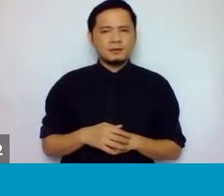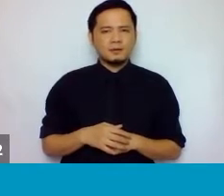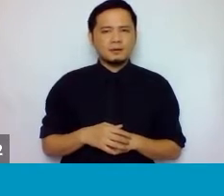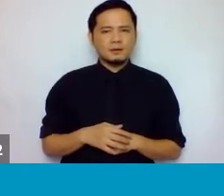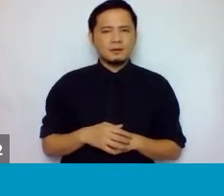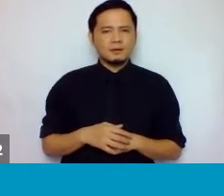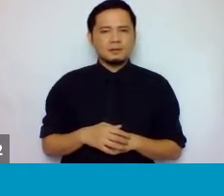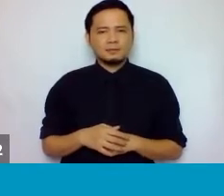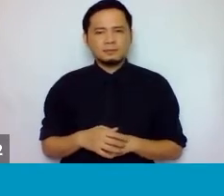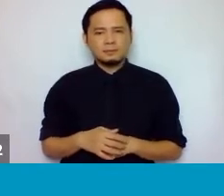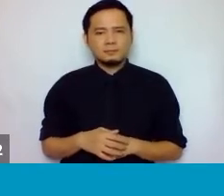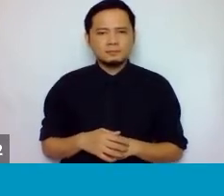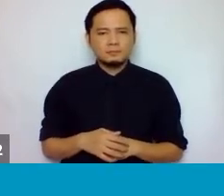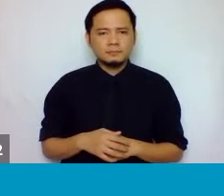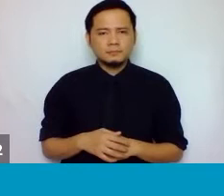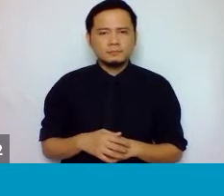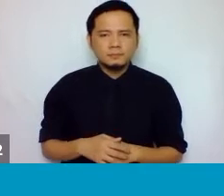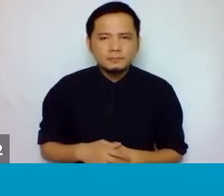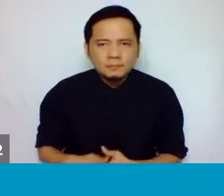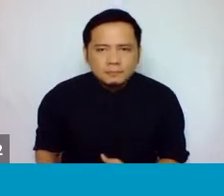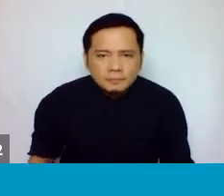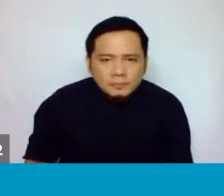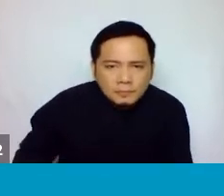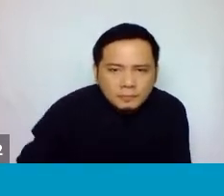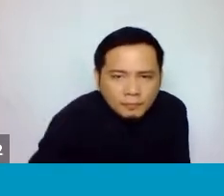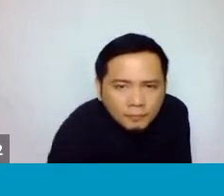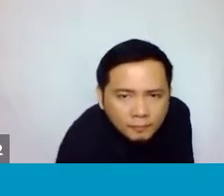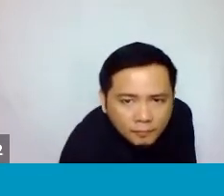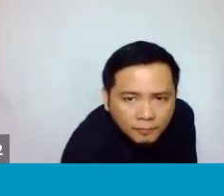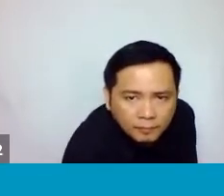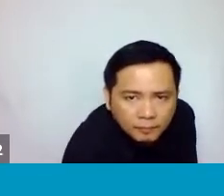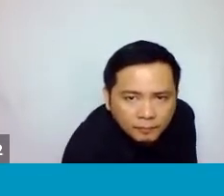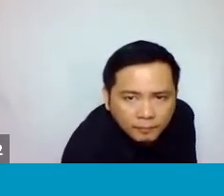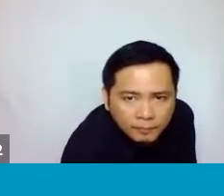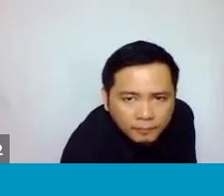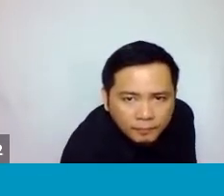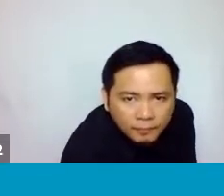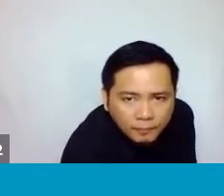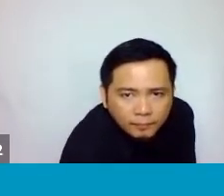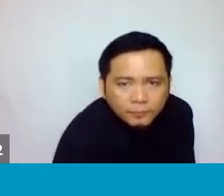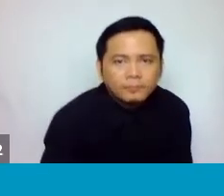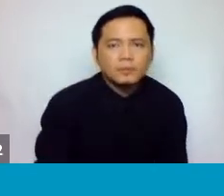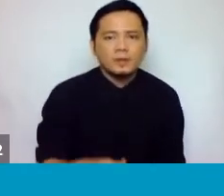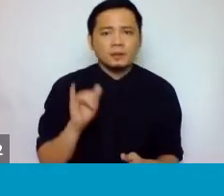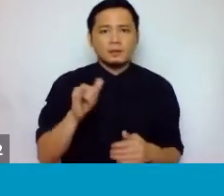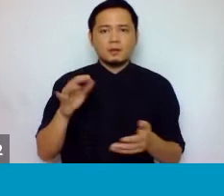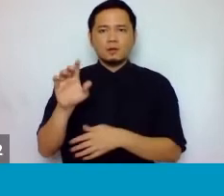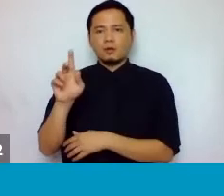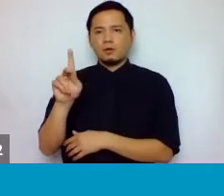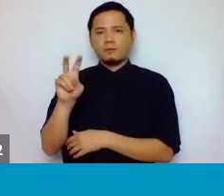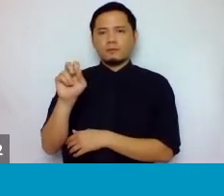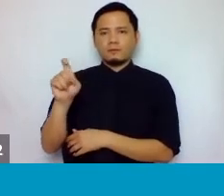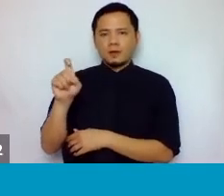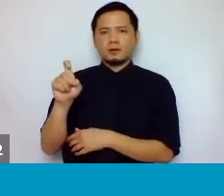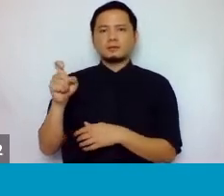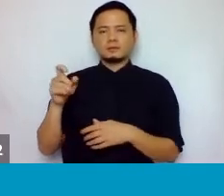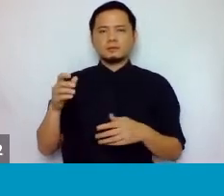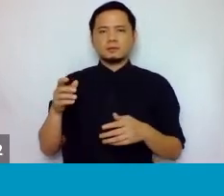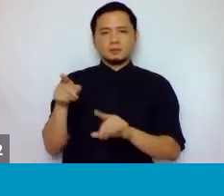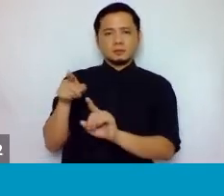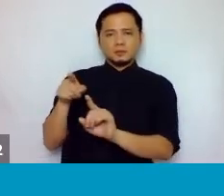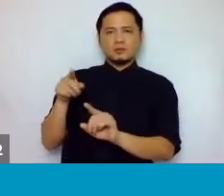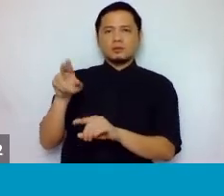So I was really proud that the vaccine I got came from the Covax Facility of the United Nations that is supported by UNICEF.